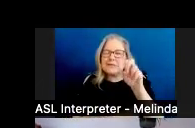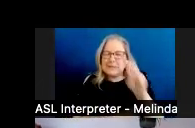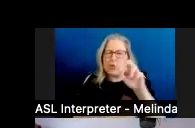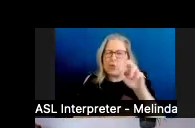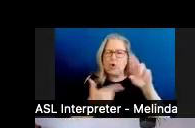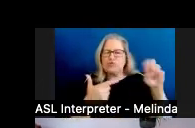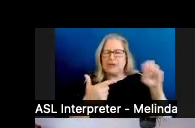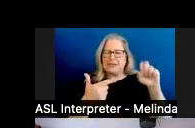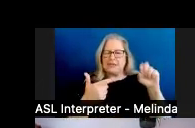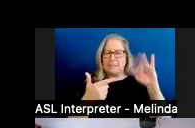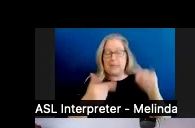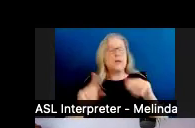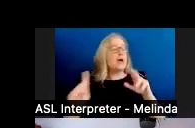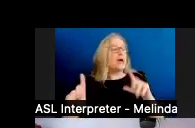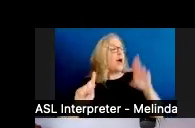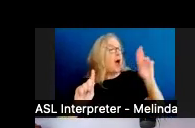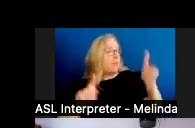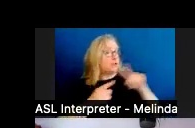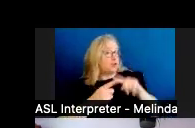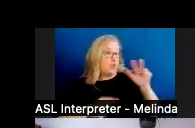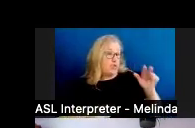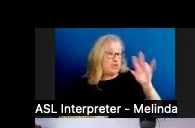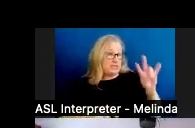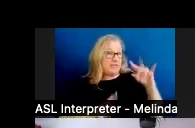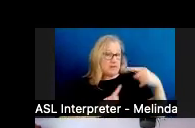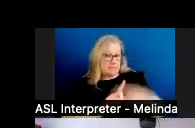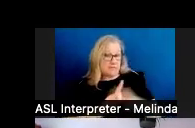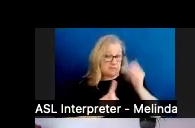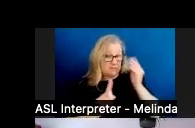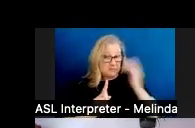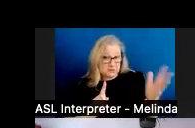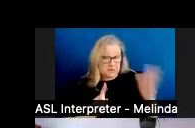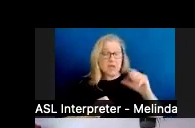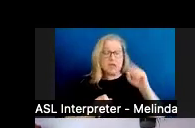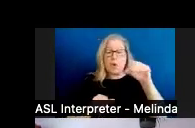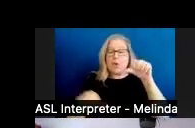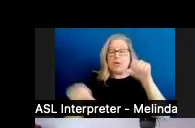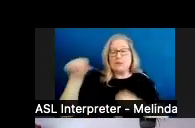would have up to 37 months to submit that amendment, so science moves very quickly.